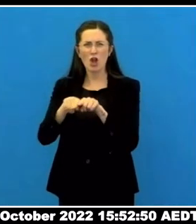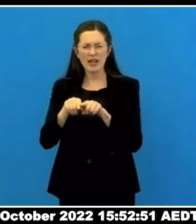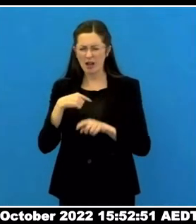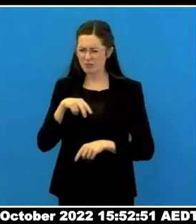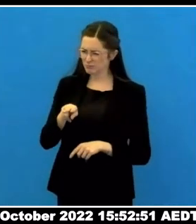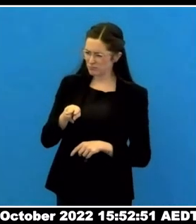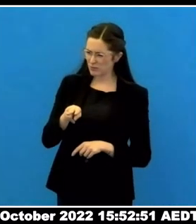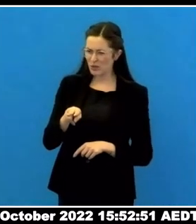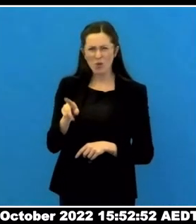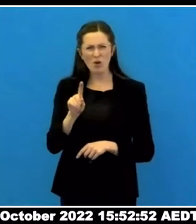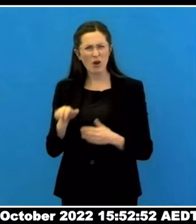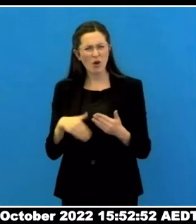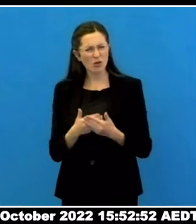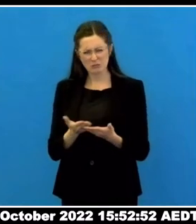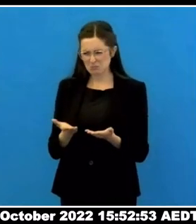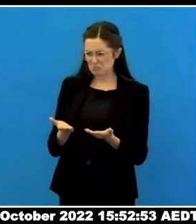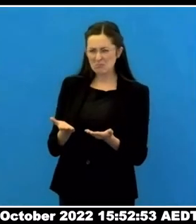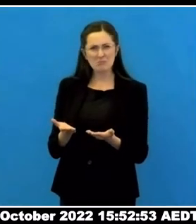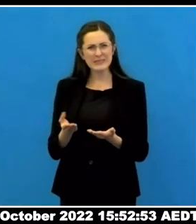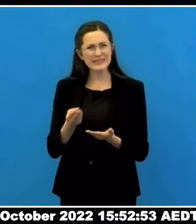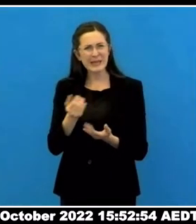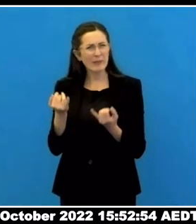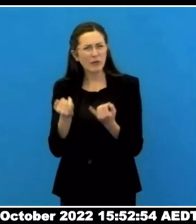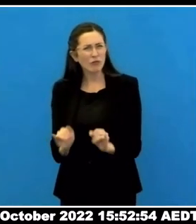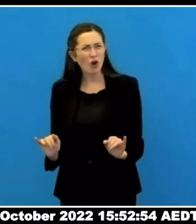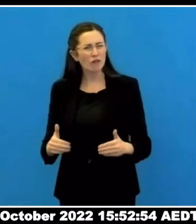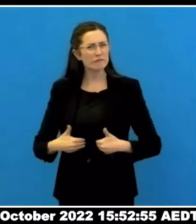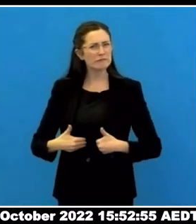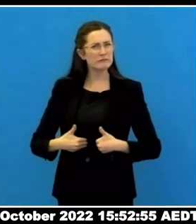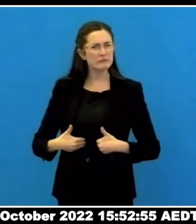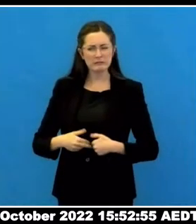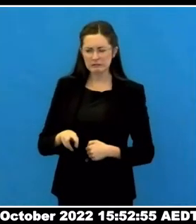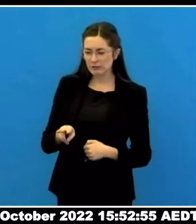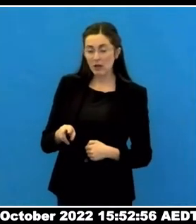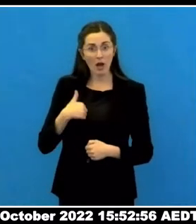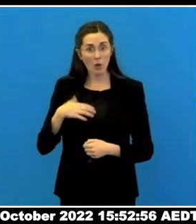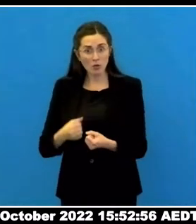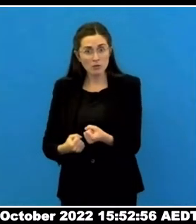I'd been focusing on them to support them, to you know